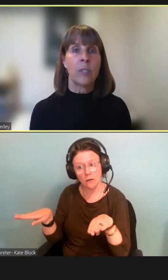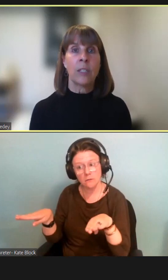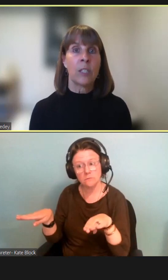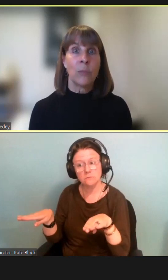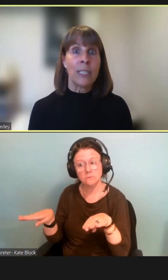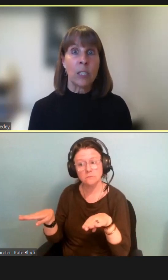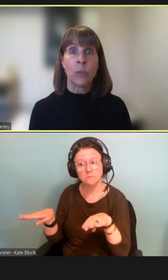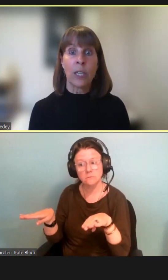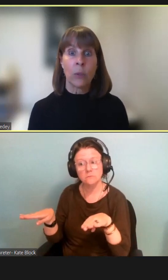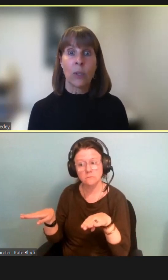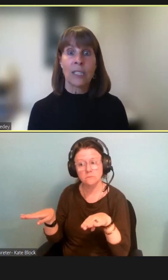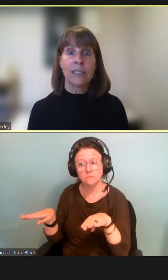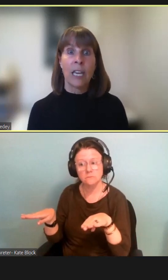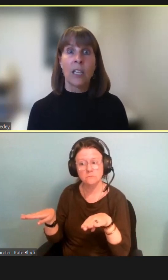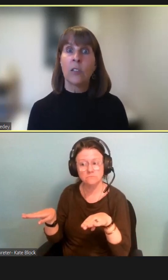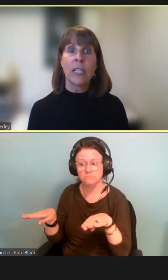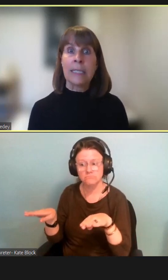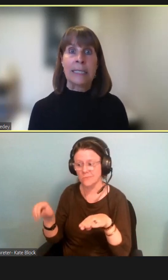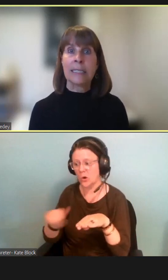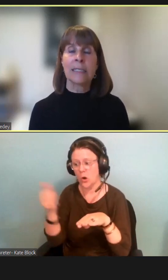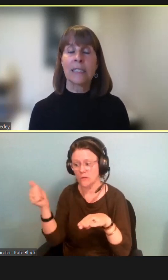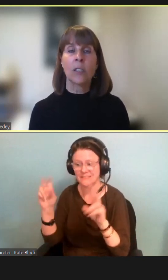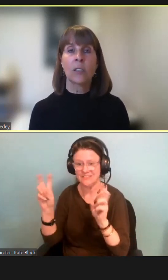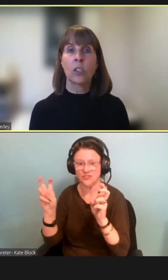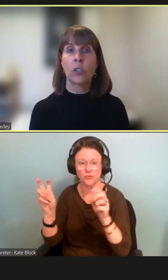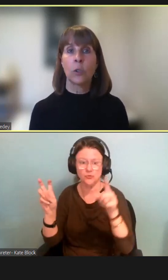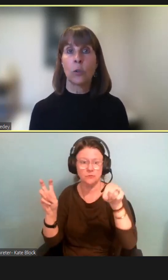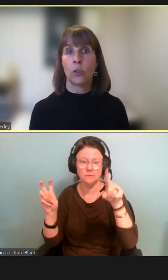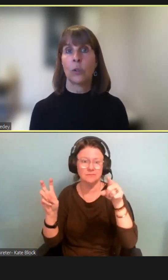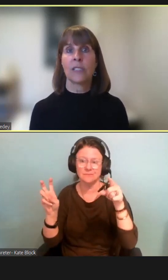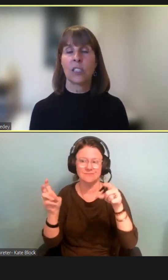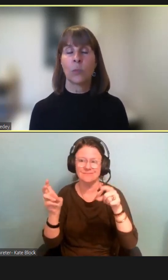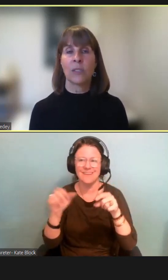competing priorities you're not going to necessarily do two assessments on a